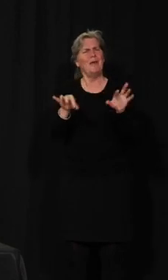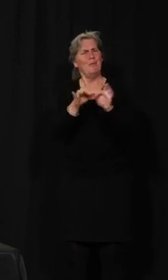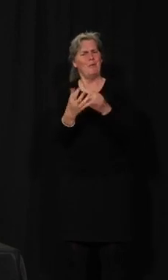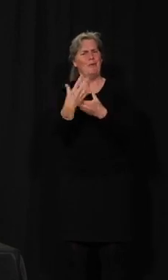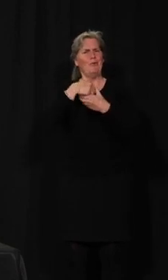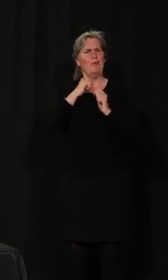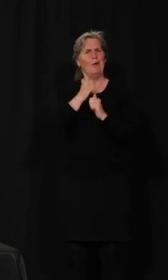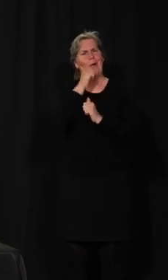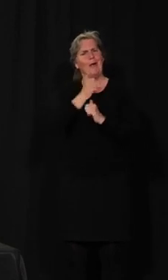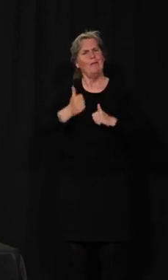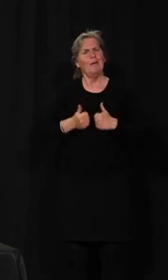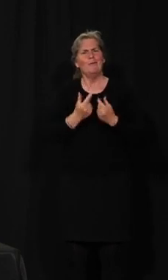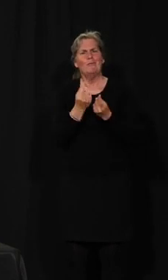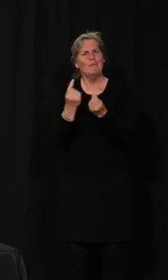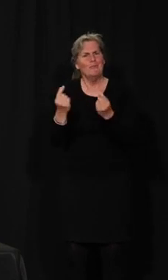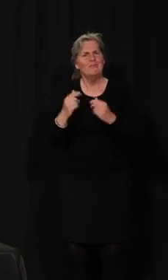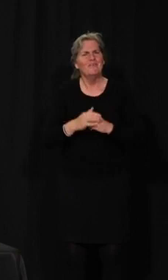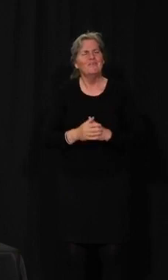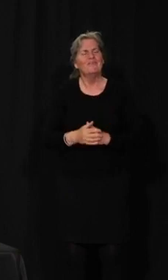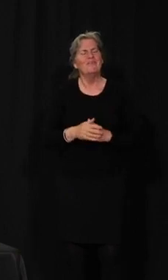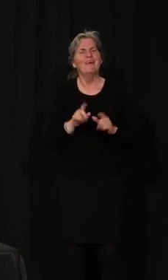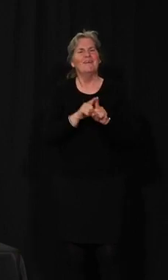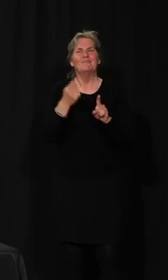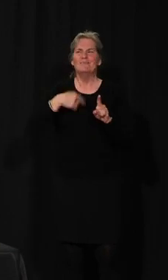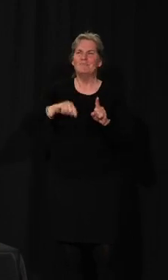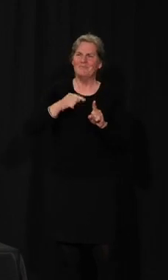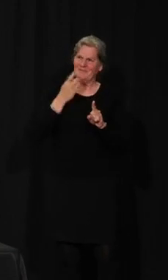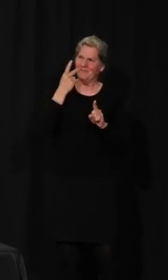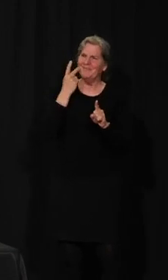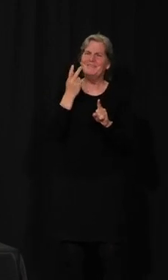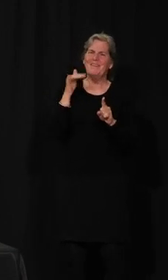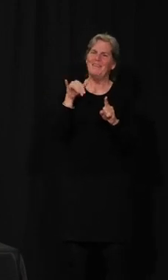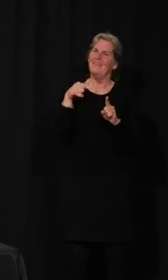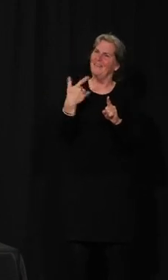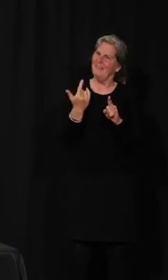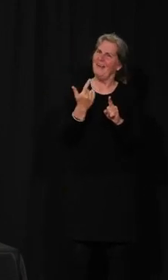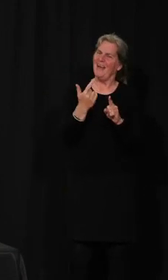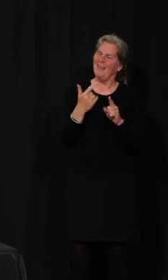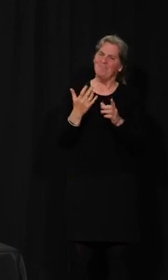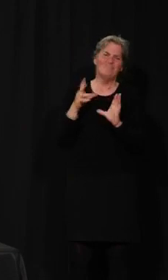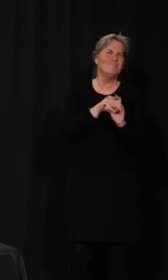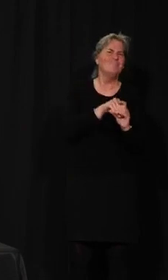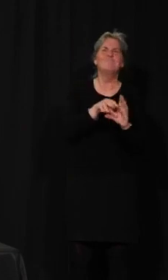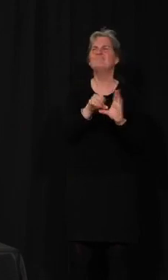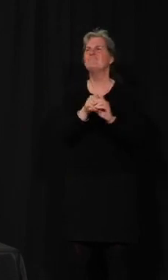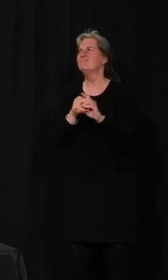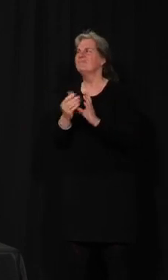lives, and we are all happy to e able to do these things once again.